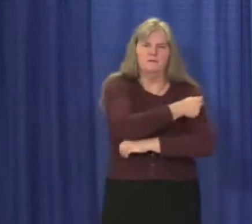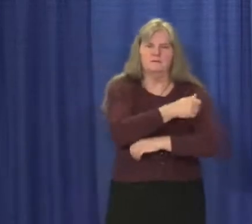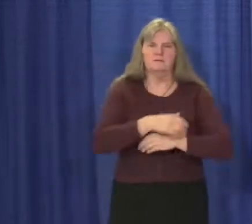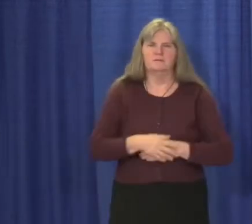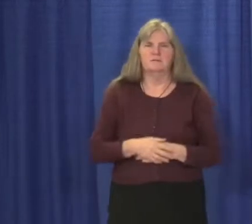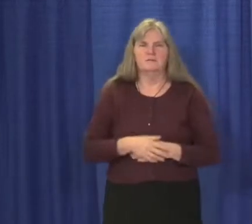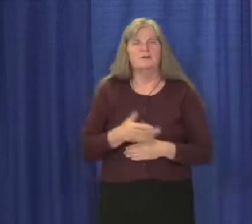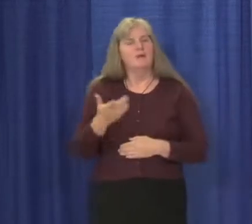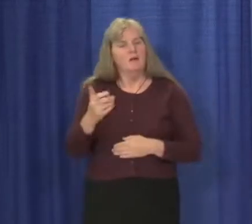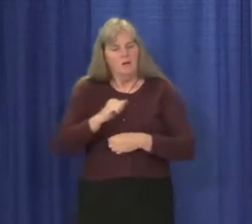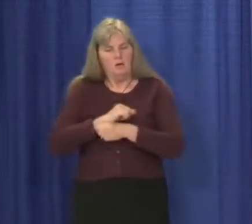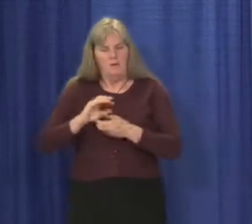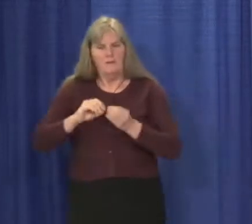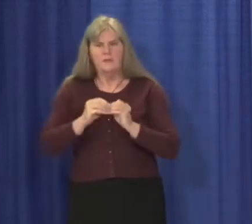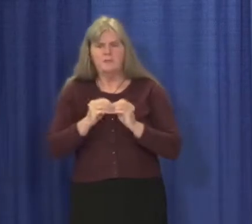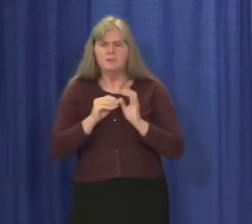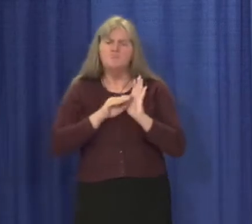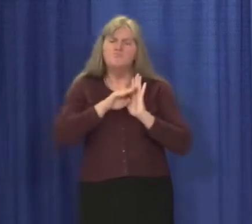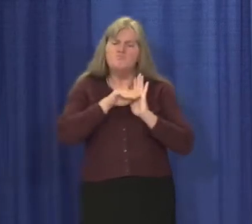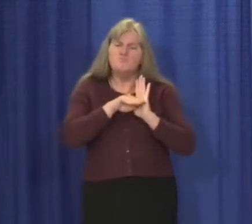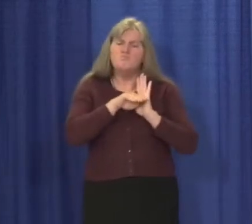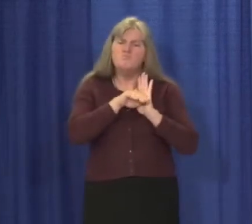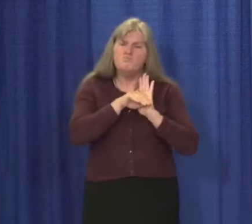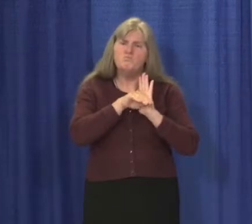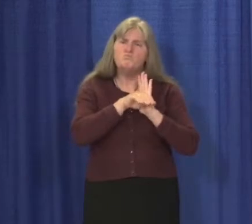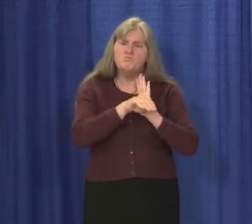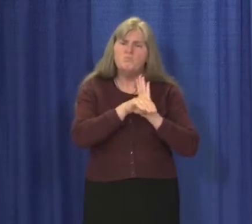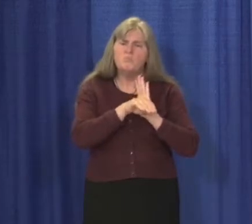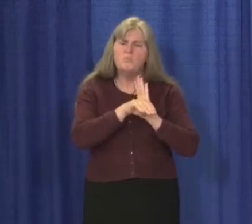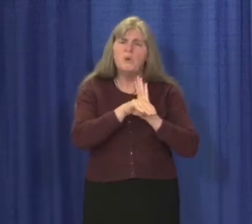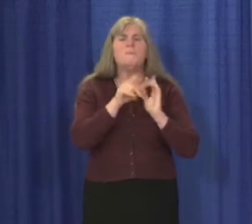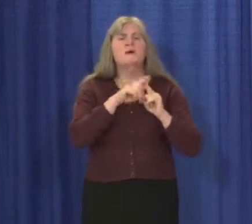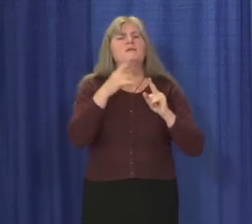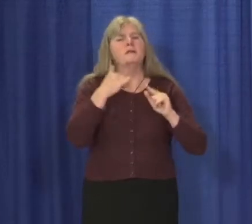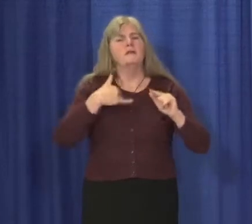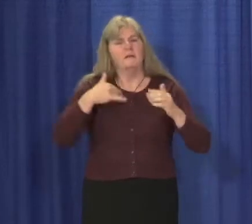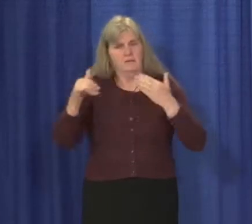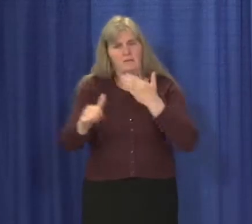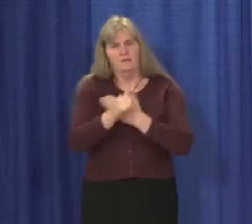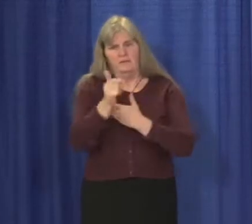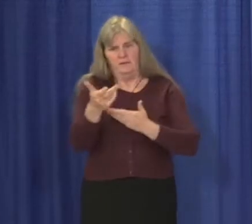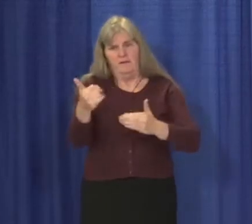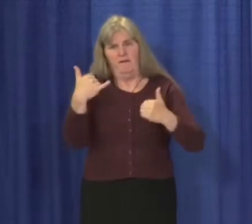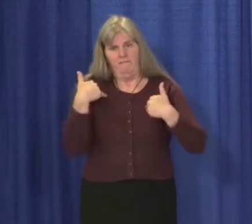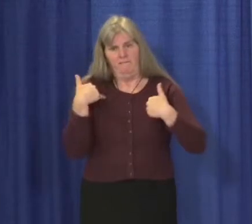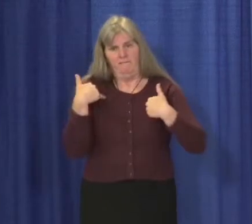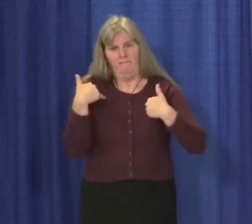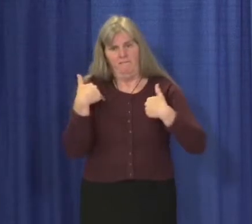Our case count may have stabilized but this does not mean the risk has gone away.